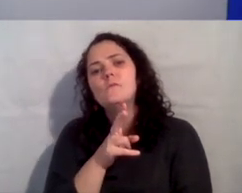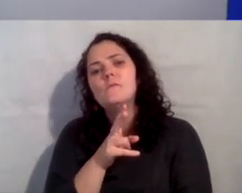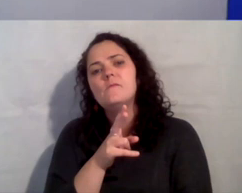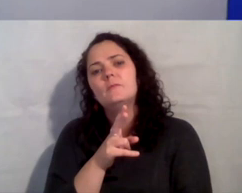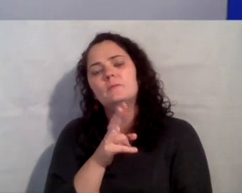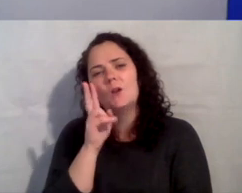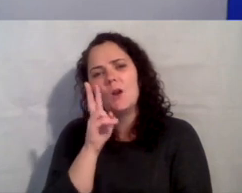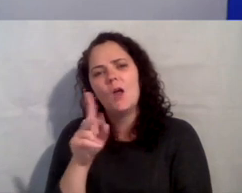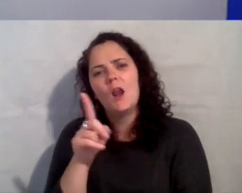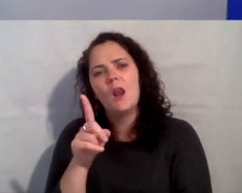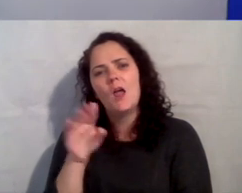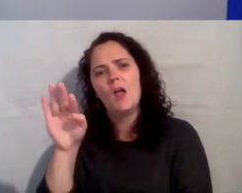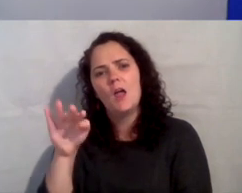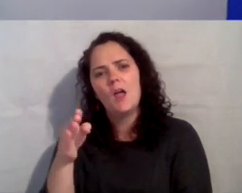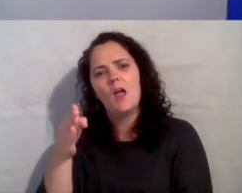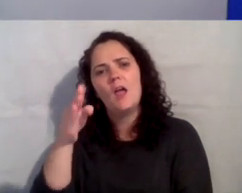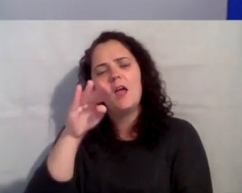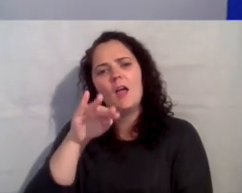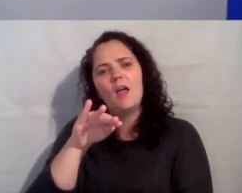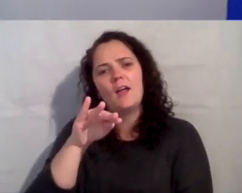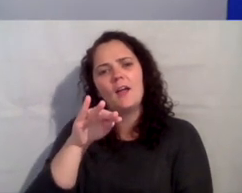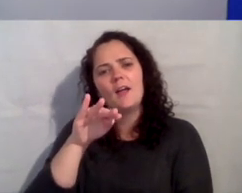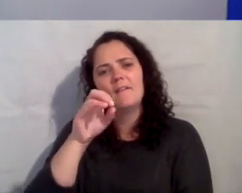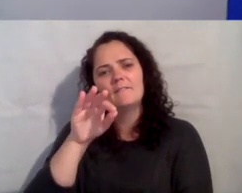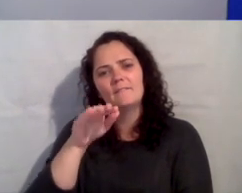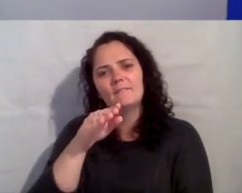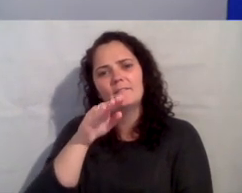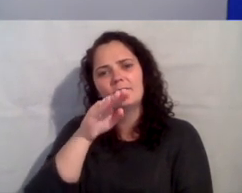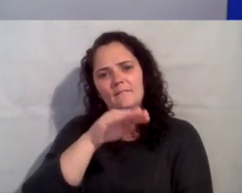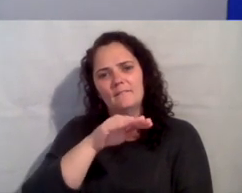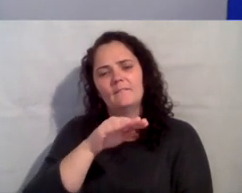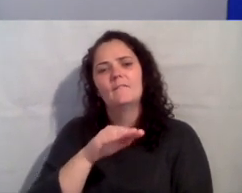is that it is in some places convex and in other places it appears